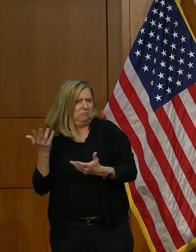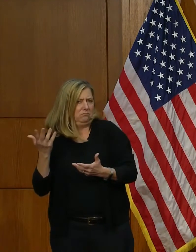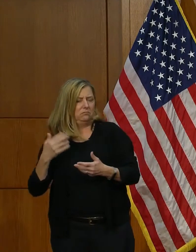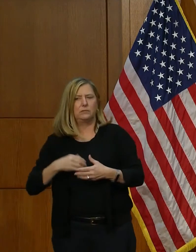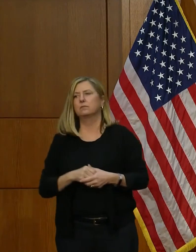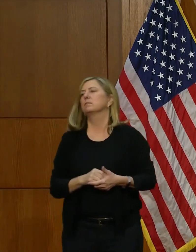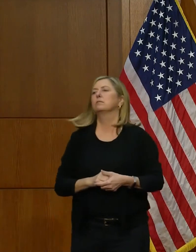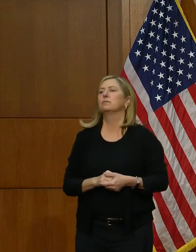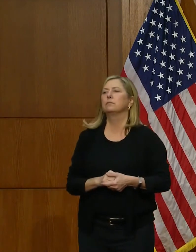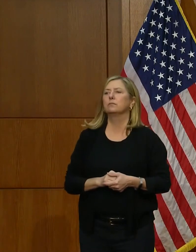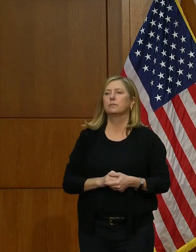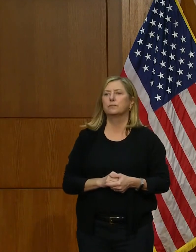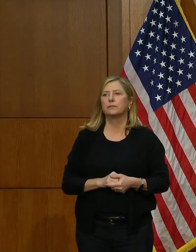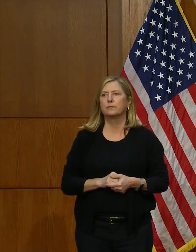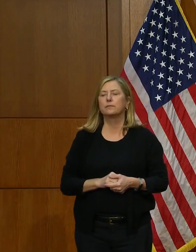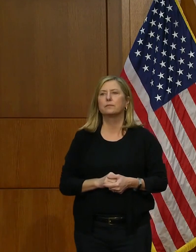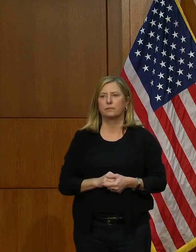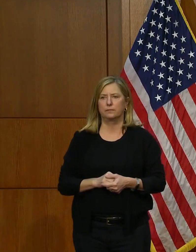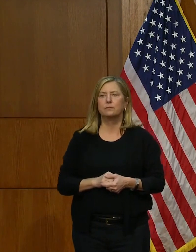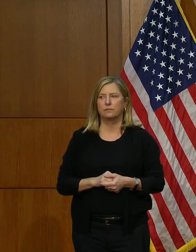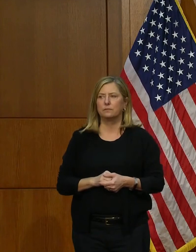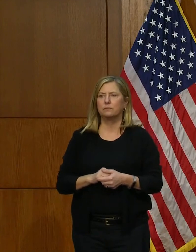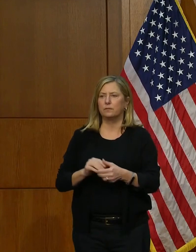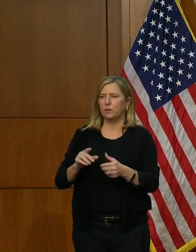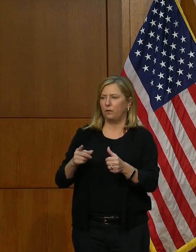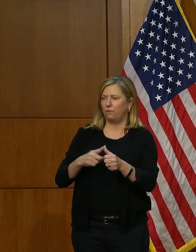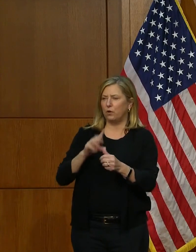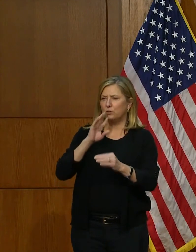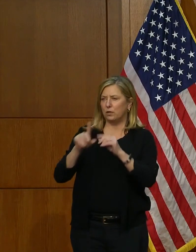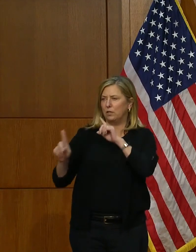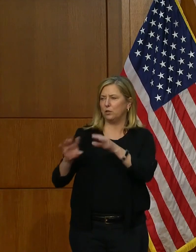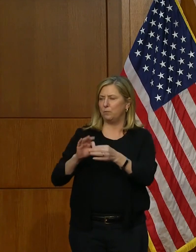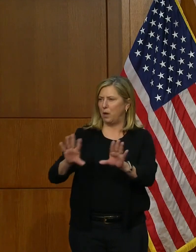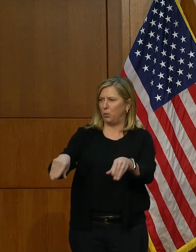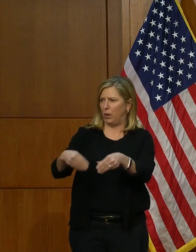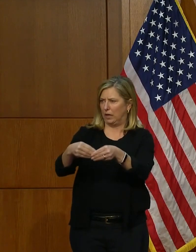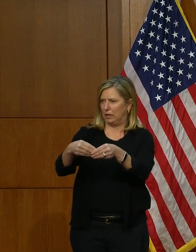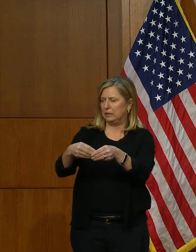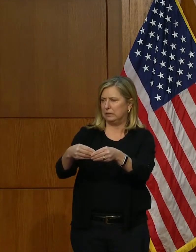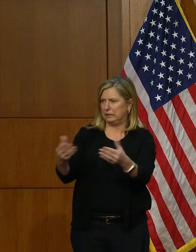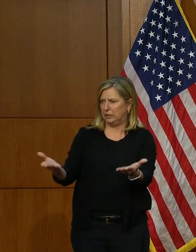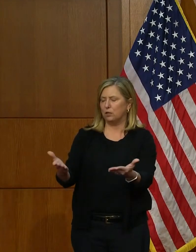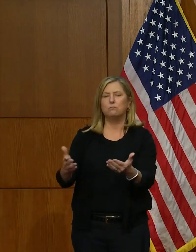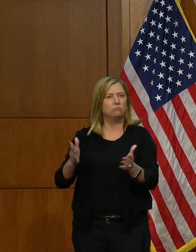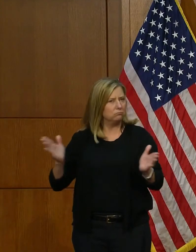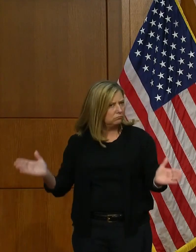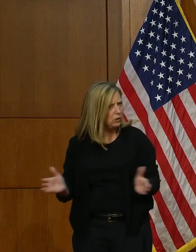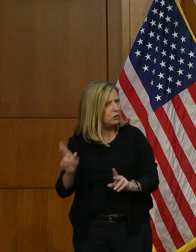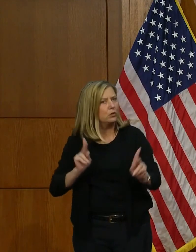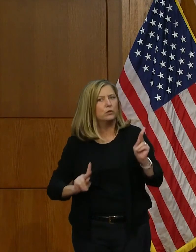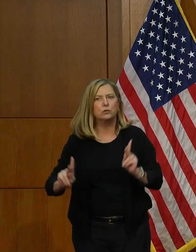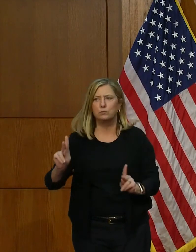RESTRICTIONS ARE LIMITED AS WELL. THANK YOU. UM. LET'S TALK